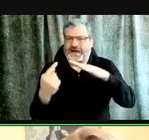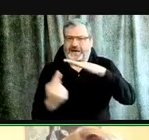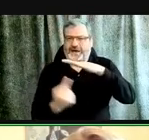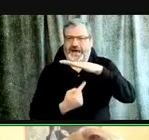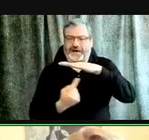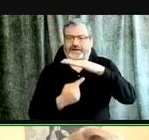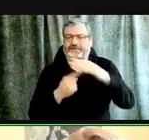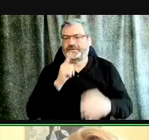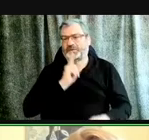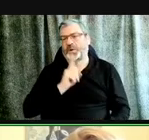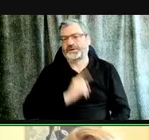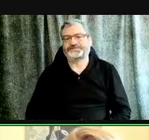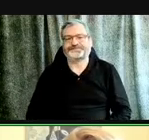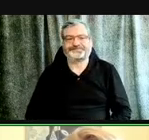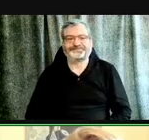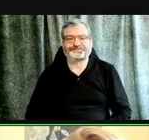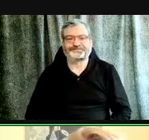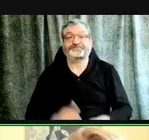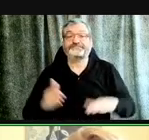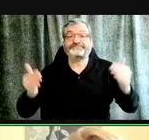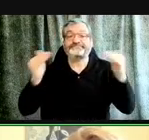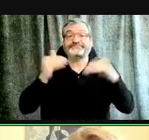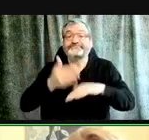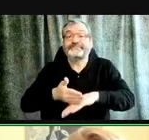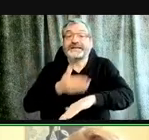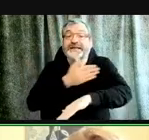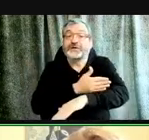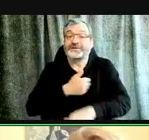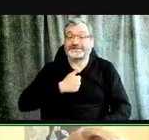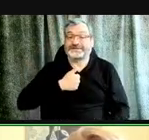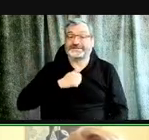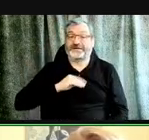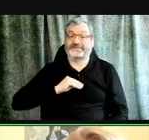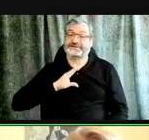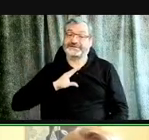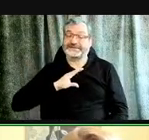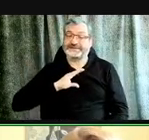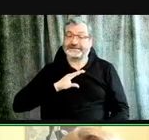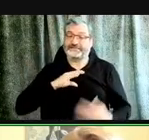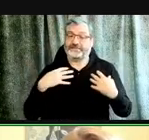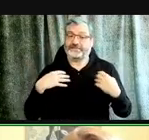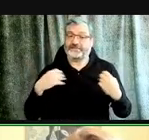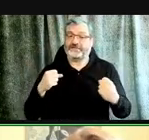Increases in self esteem and confidence, especially when you are art making